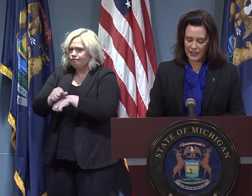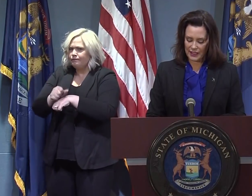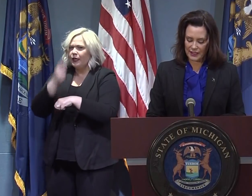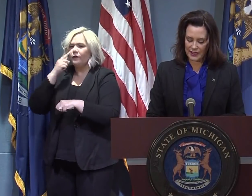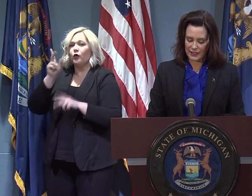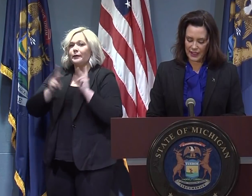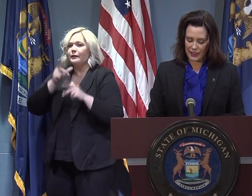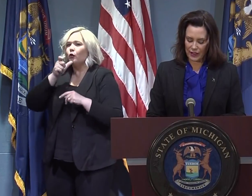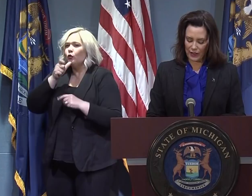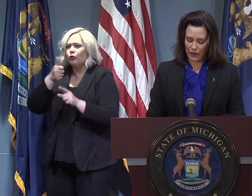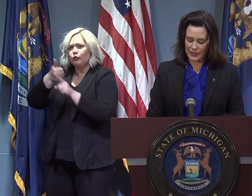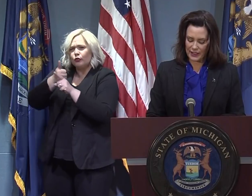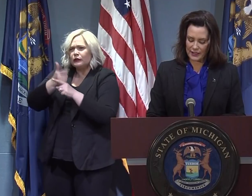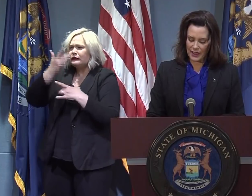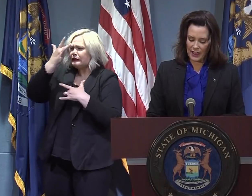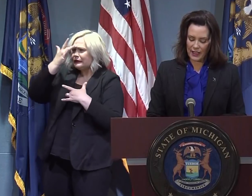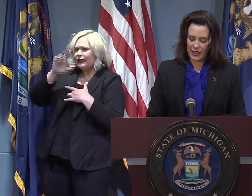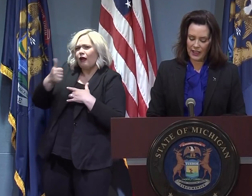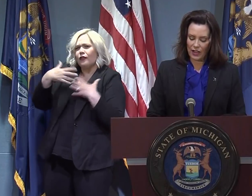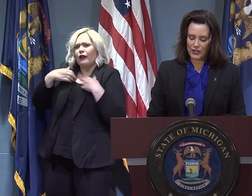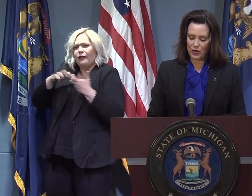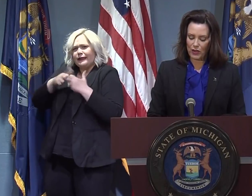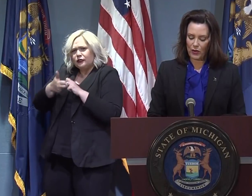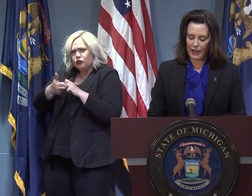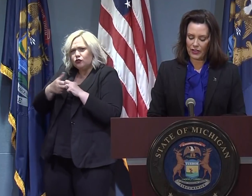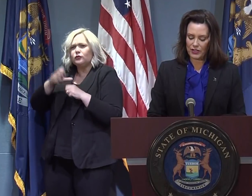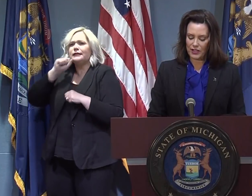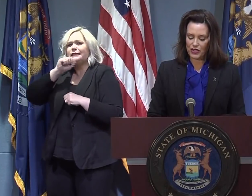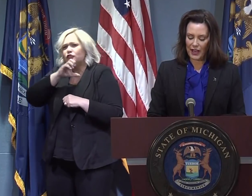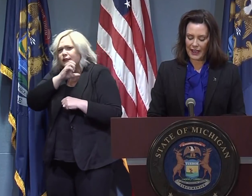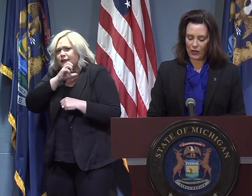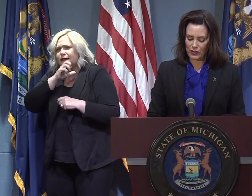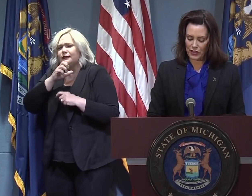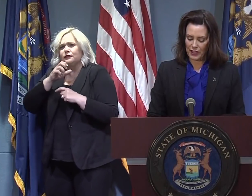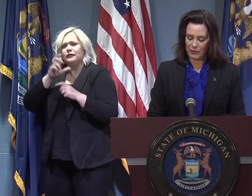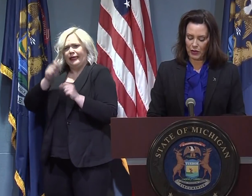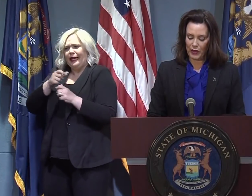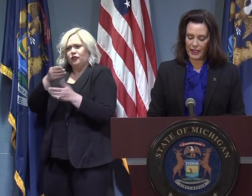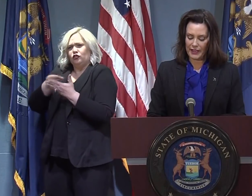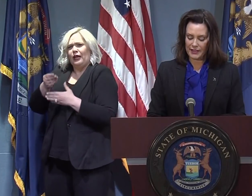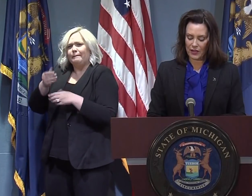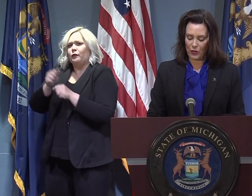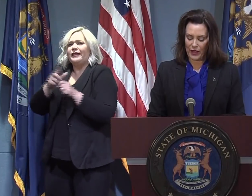ALLOCATE AT LEAST TWO HOURS A WEEK TO SHOPPING TIME FOR